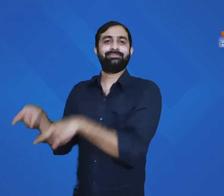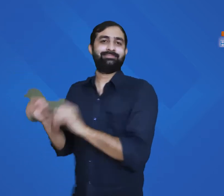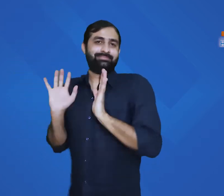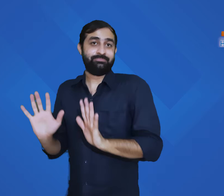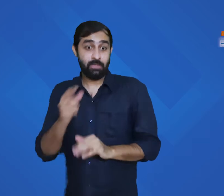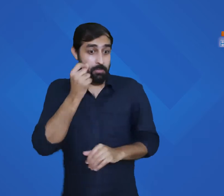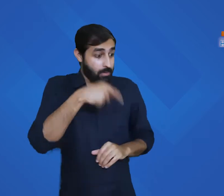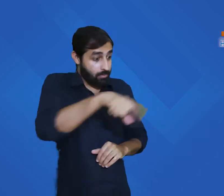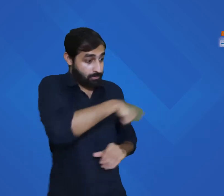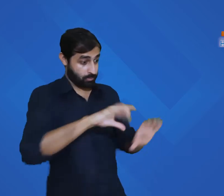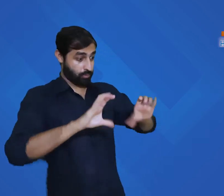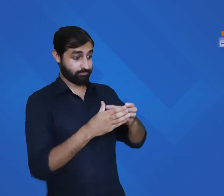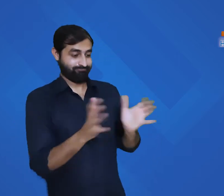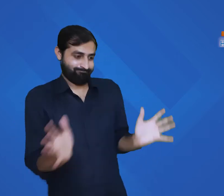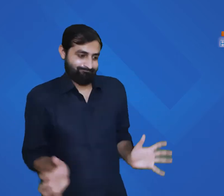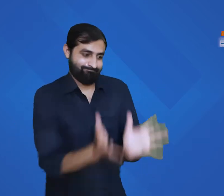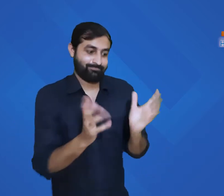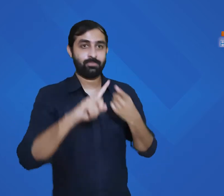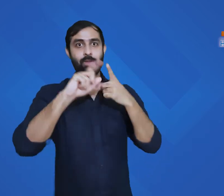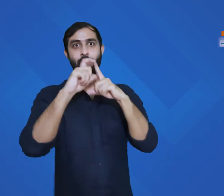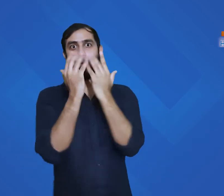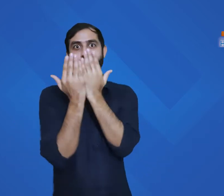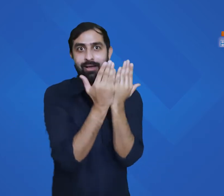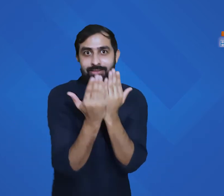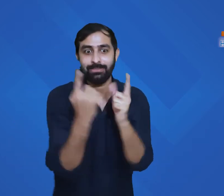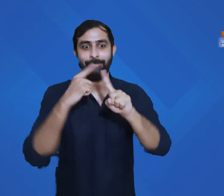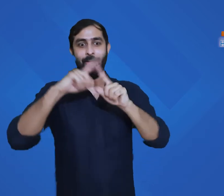Whereas, men were encouraged in education and employment.